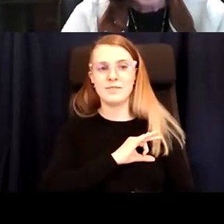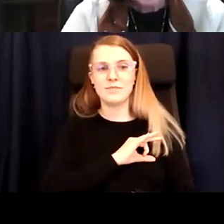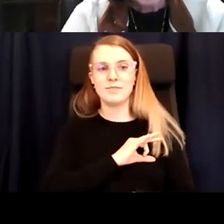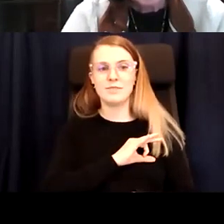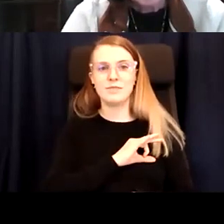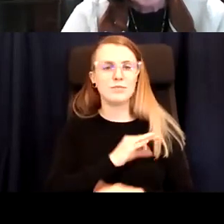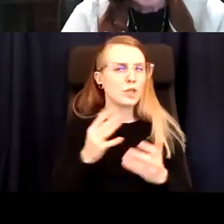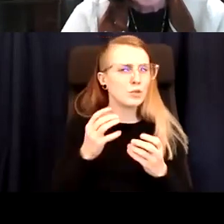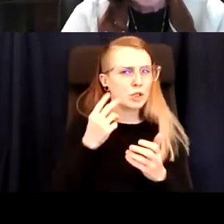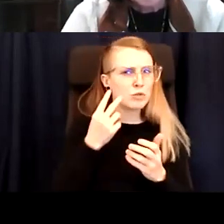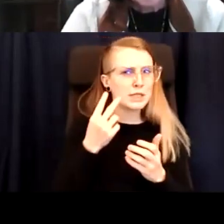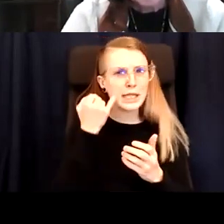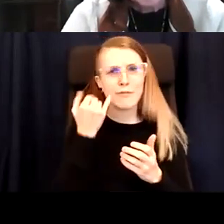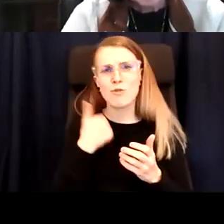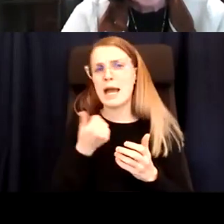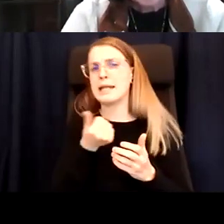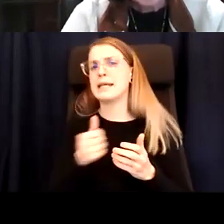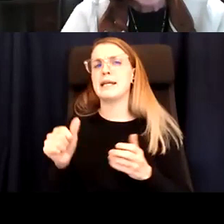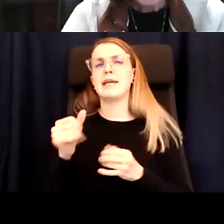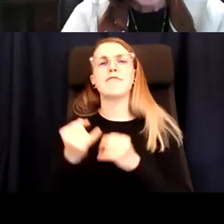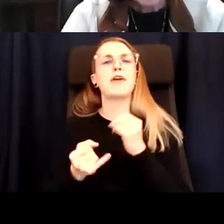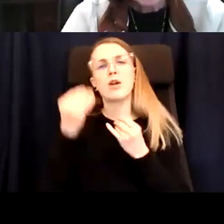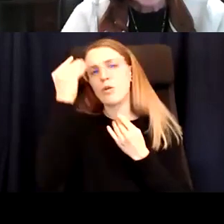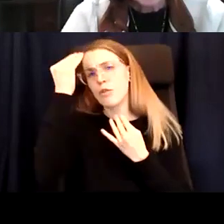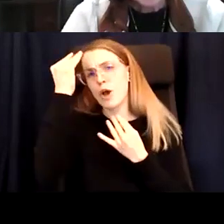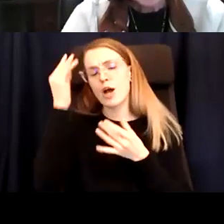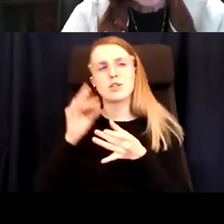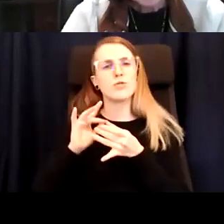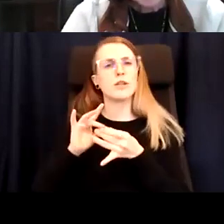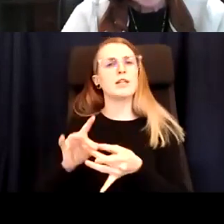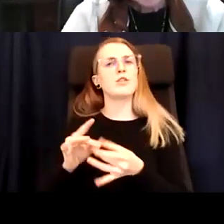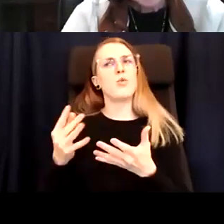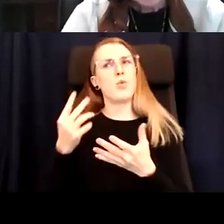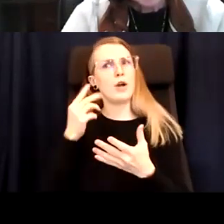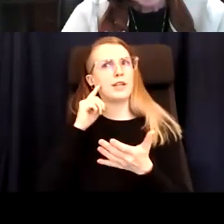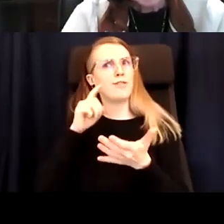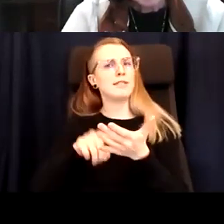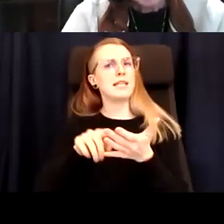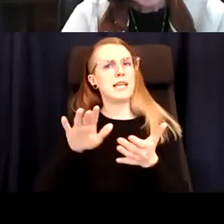see if you had any final thoughts in terms of what you've seen across the state, and